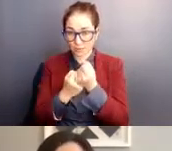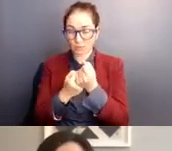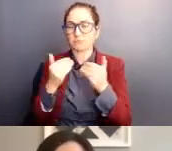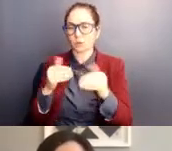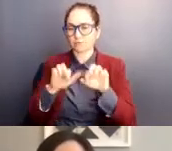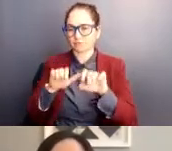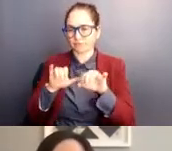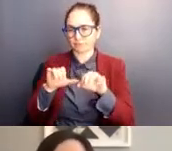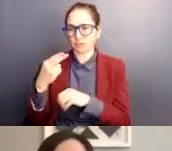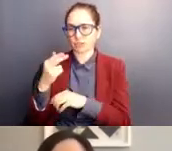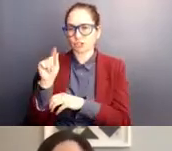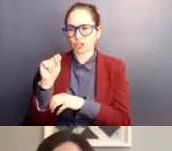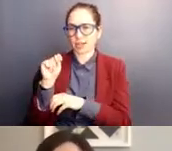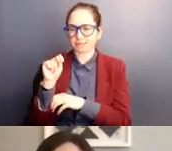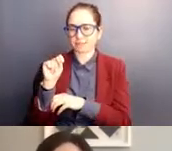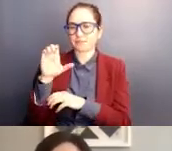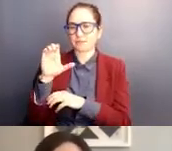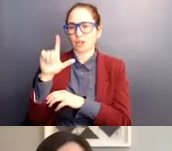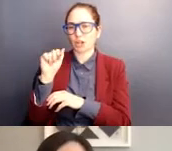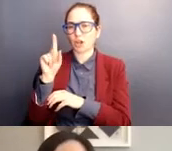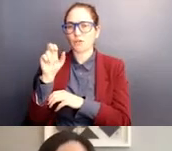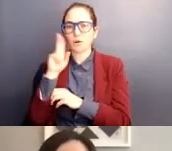feature, and Clover will be looking at that and helping if you need